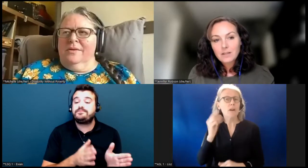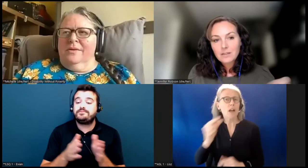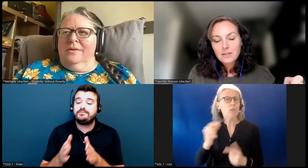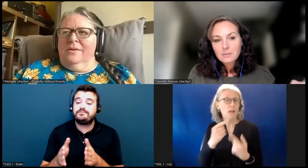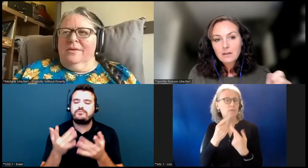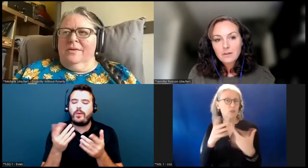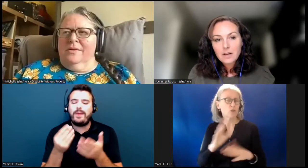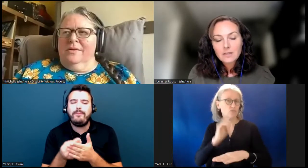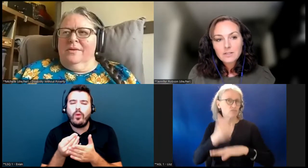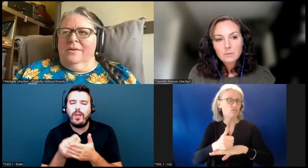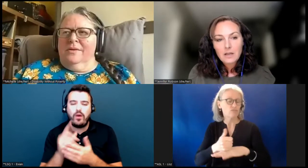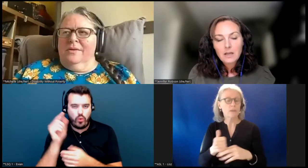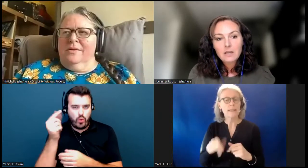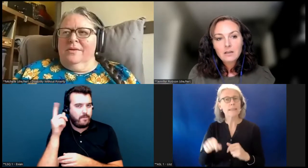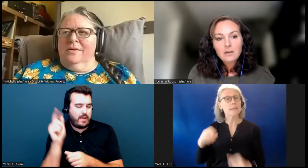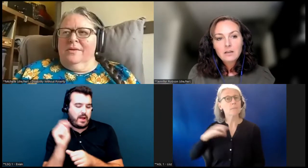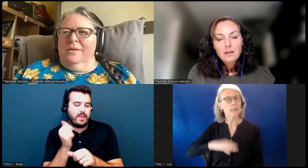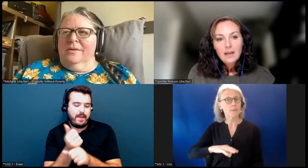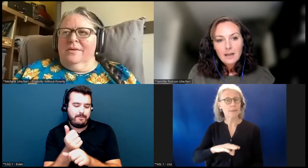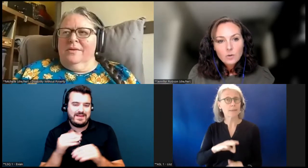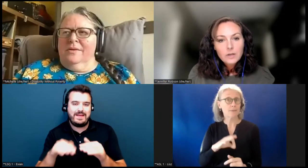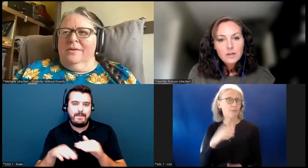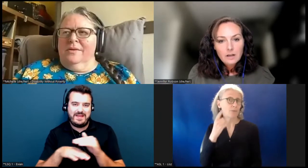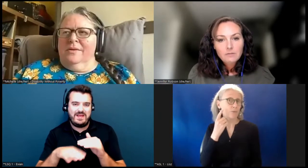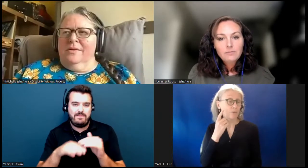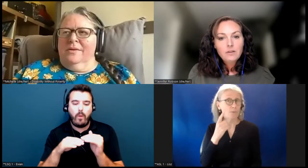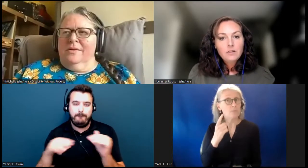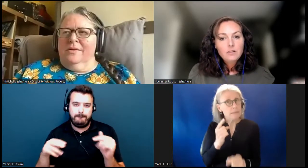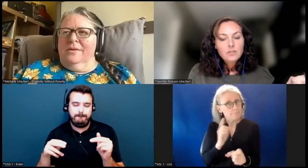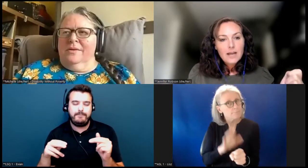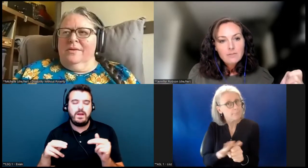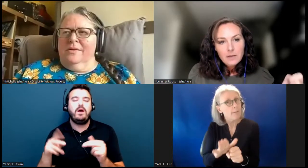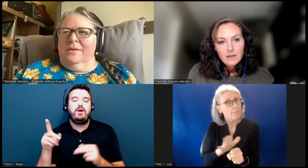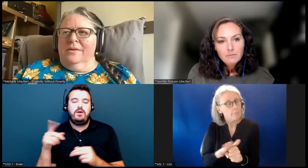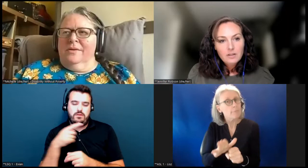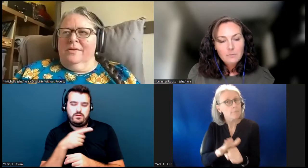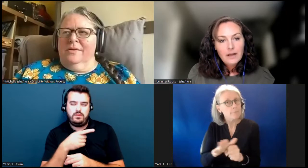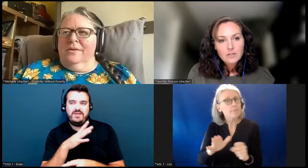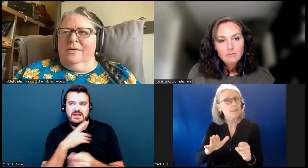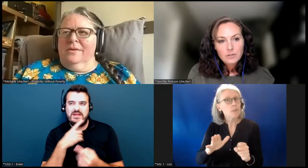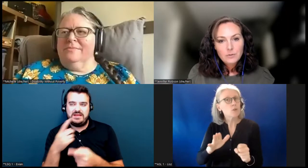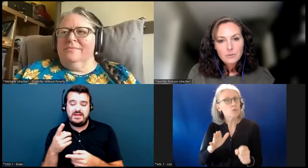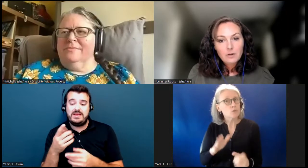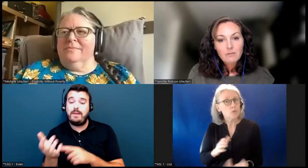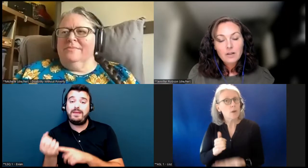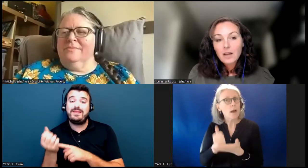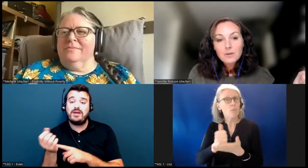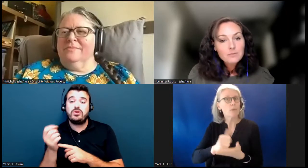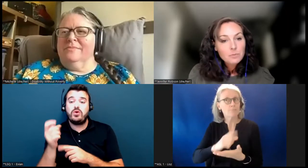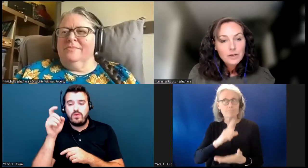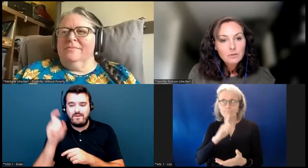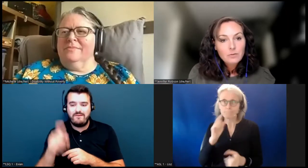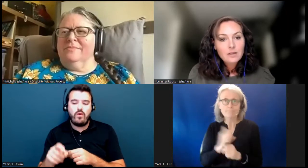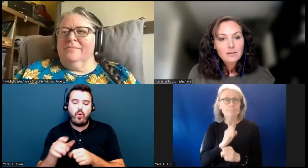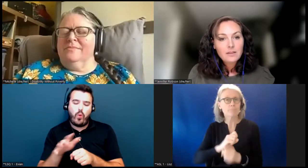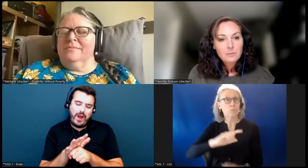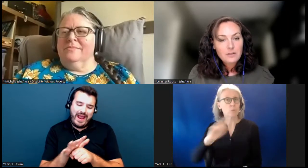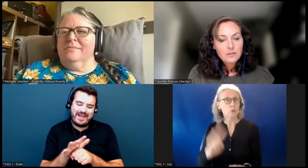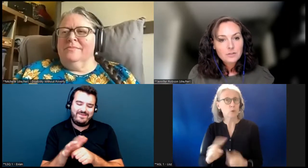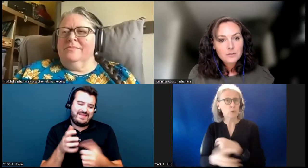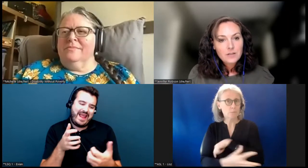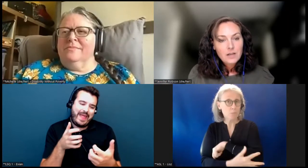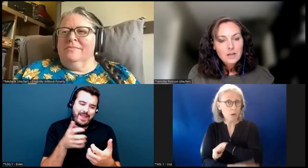IT HAS TO BE ADEQUATE ENOUGH TO HAVE A MEANINGFUL IMPACT TO REDUCE POVERTY. IN THE MINISTER'S